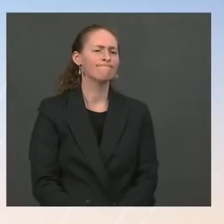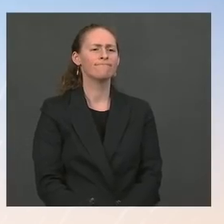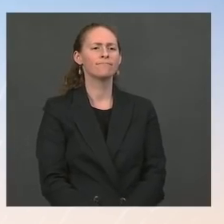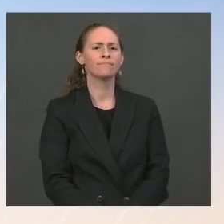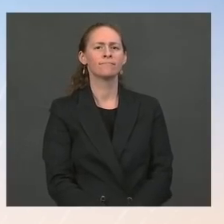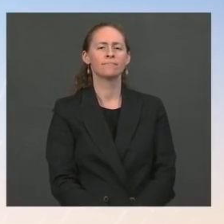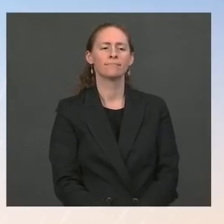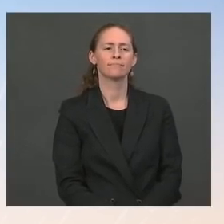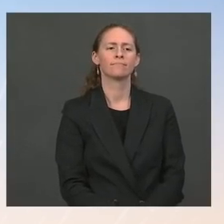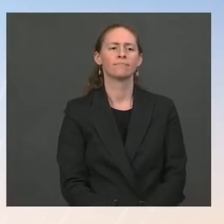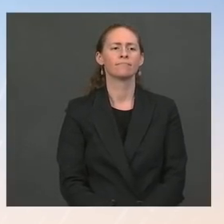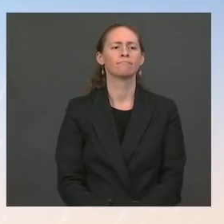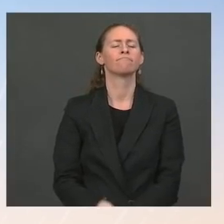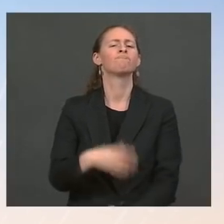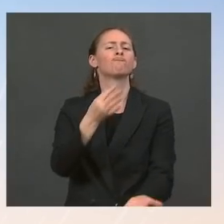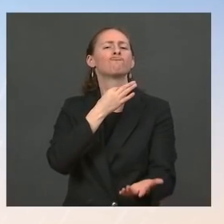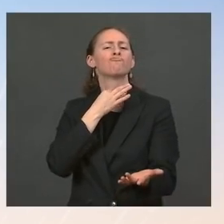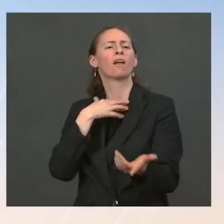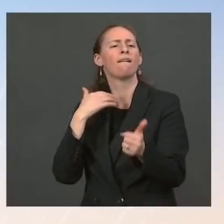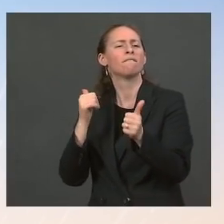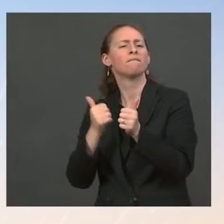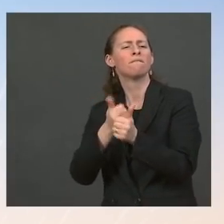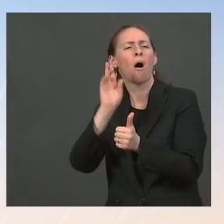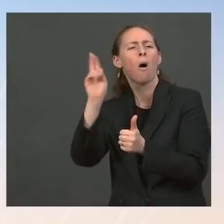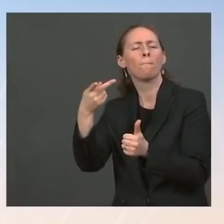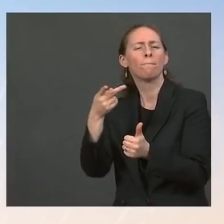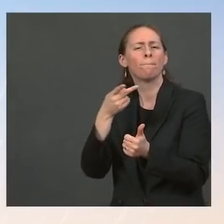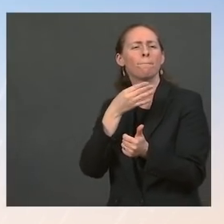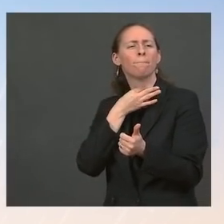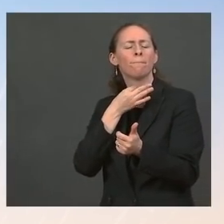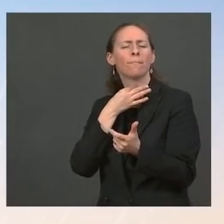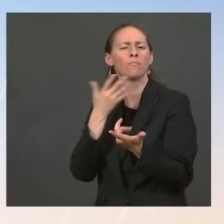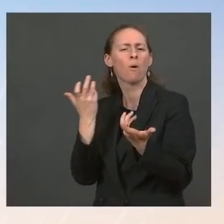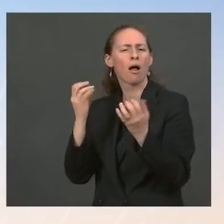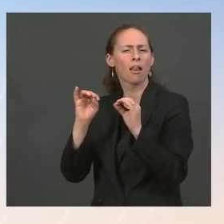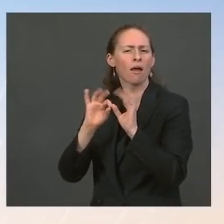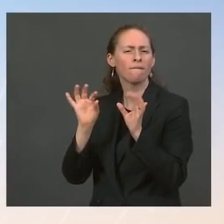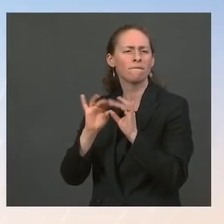And then, to follow up on what Peter was asking: Just to be clear, does the President believe